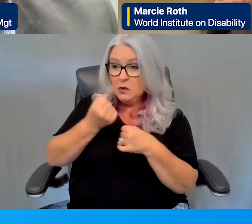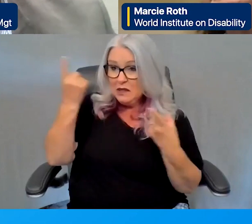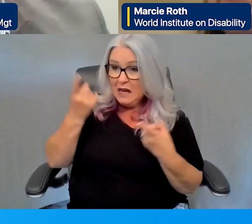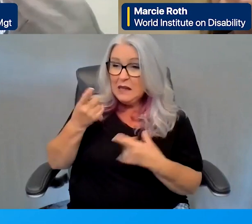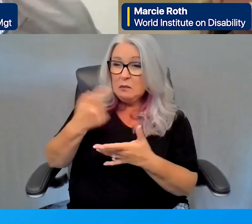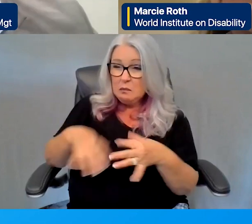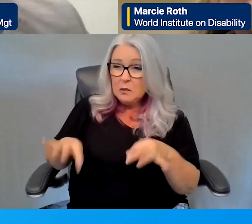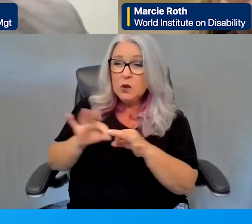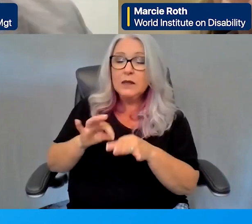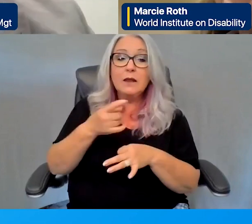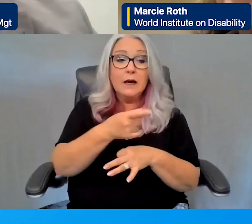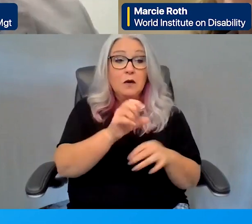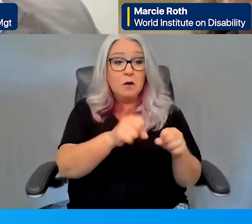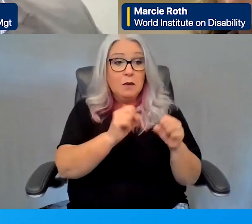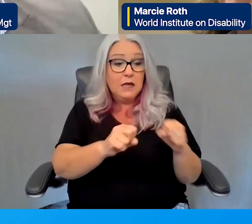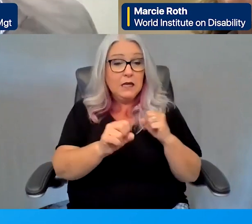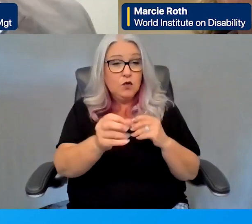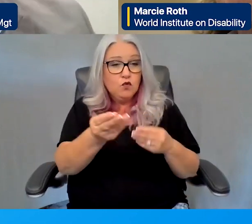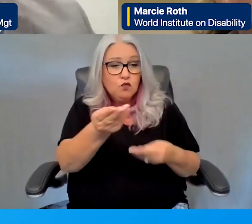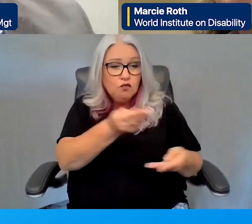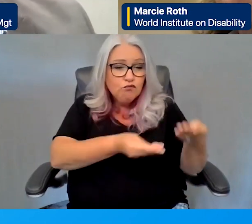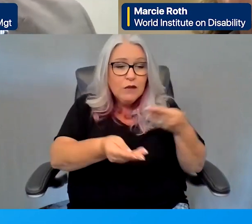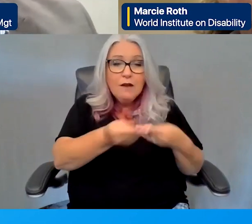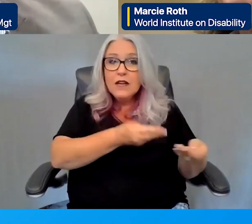ability to navigate disaster